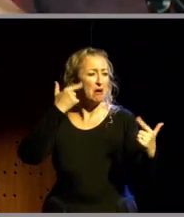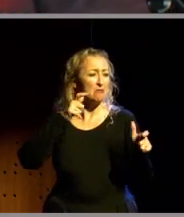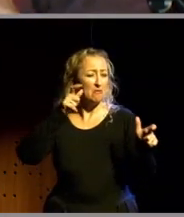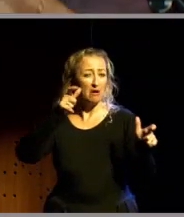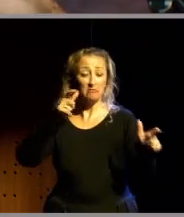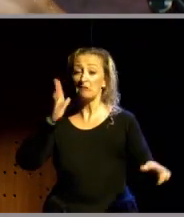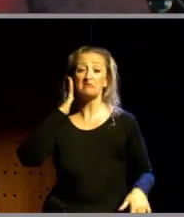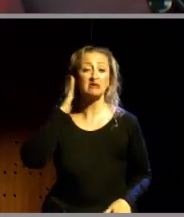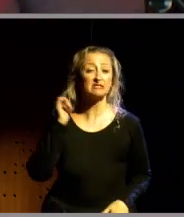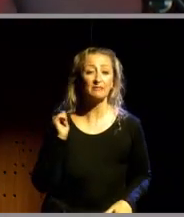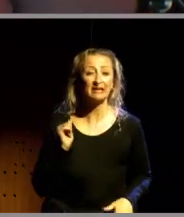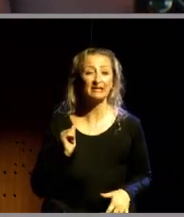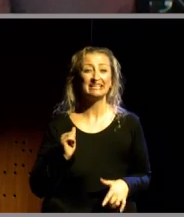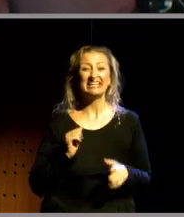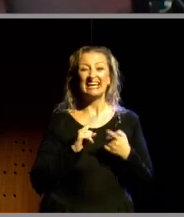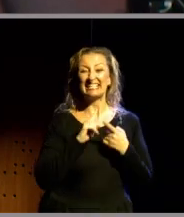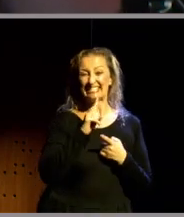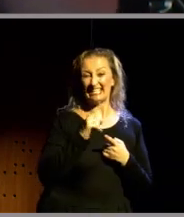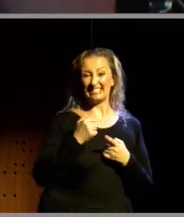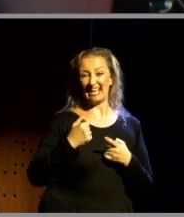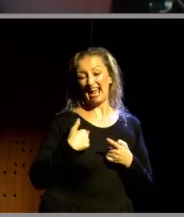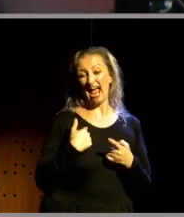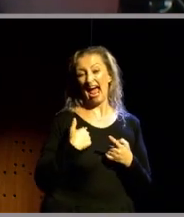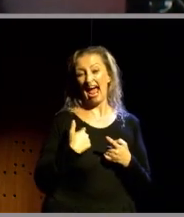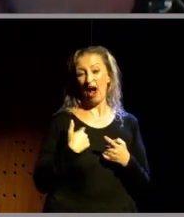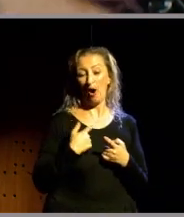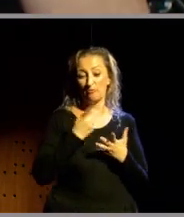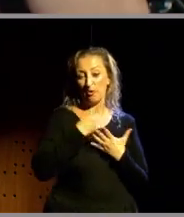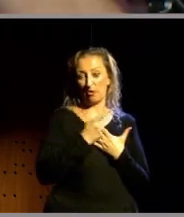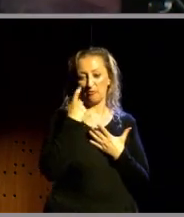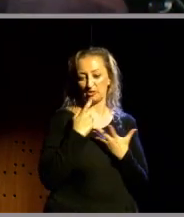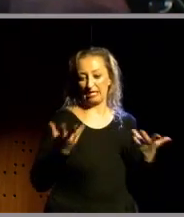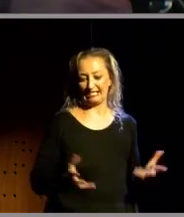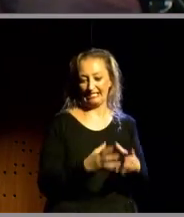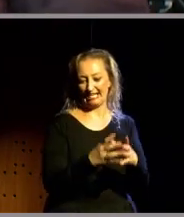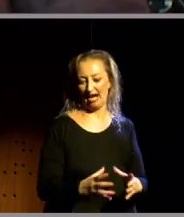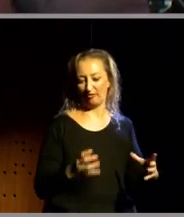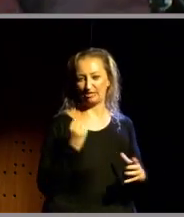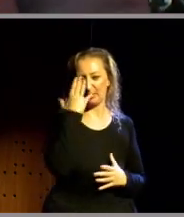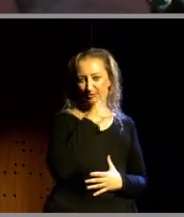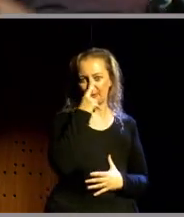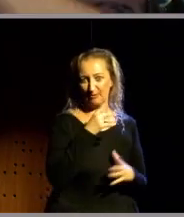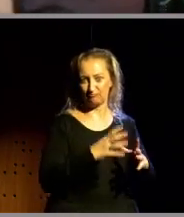about the breeding program at work. As we continue, yes, as we continue to